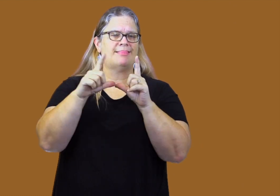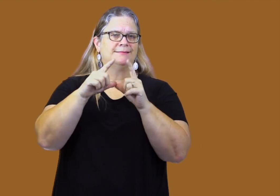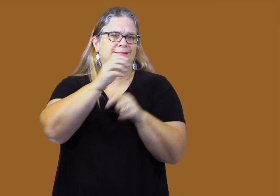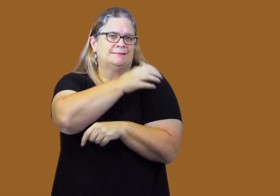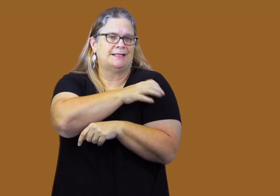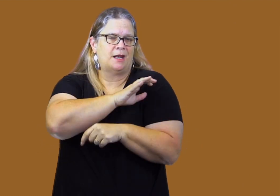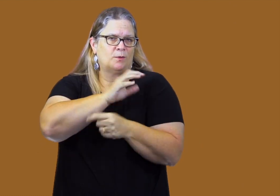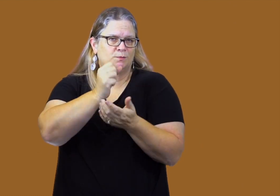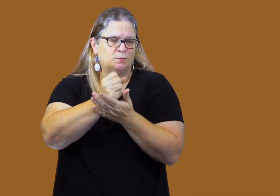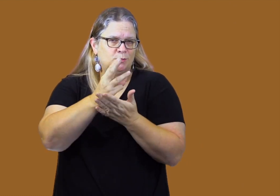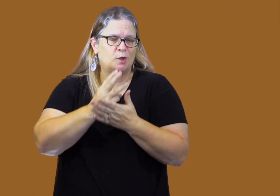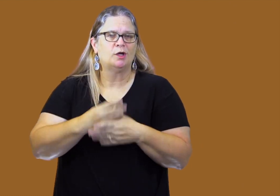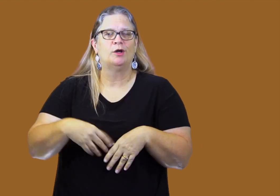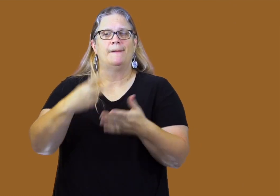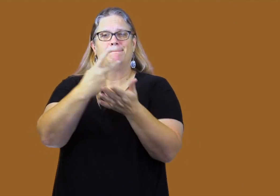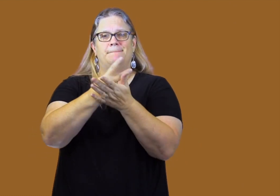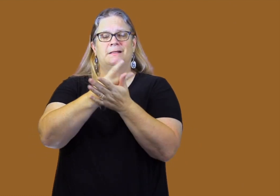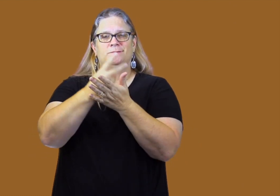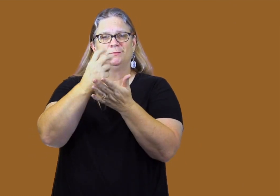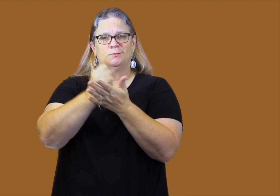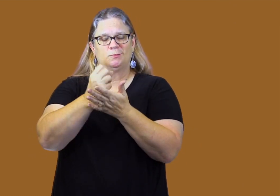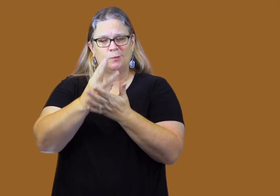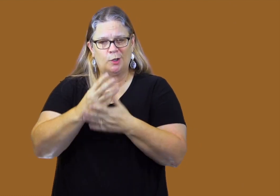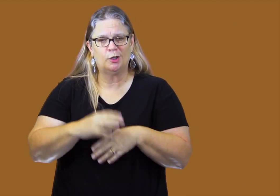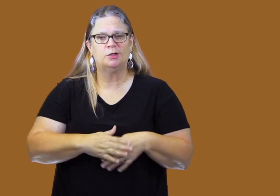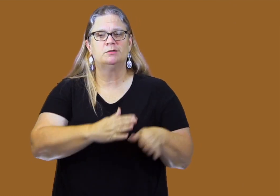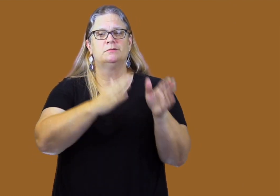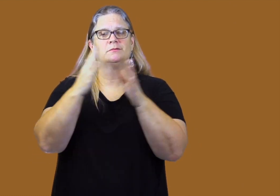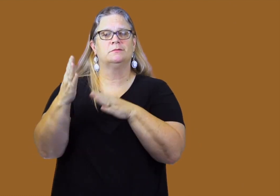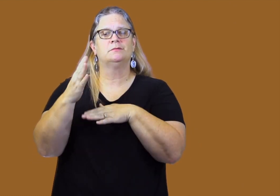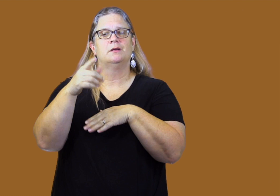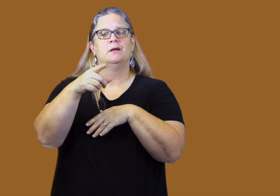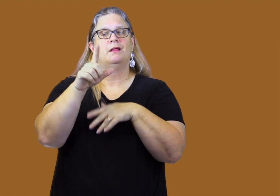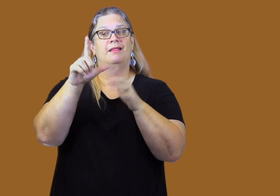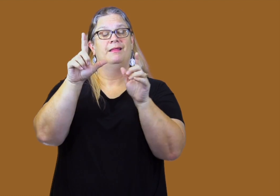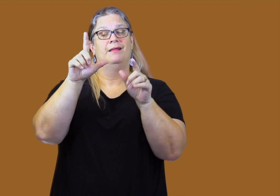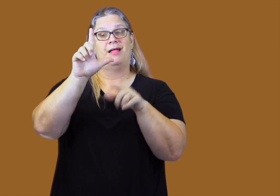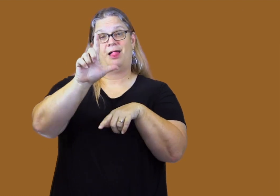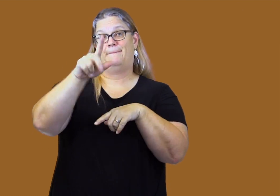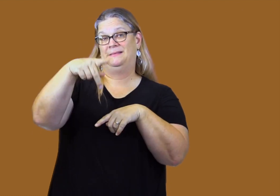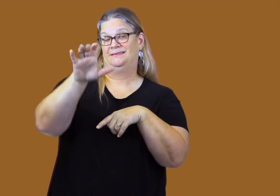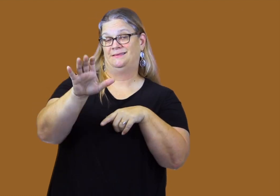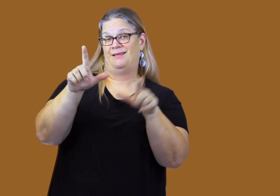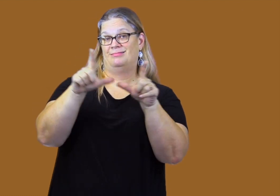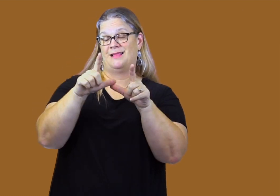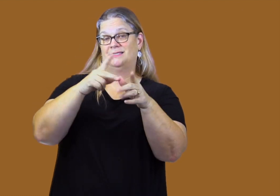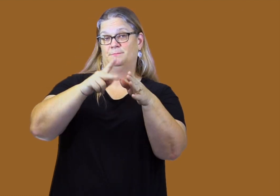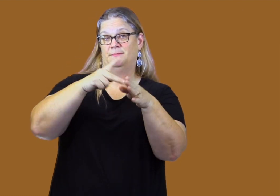who have Licensed Clinical or Masters in Social Work Licensed Professional Counselors or LPCs